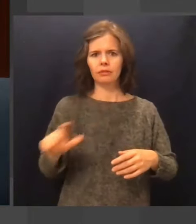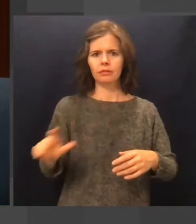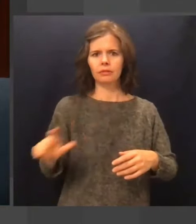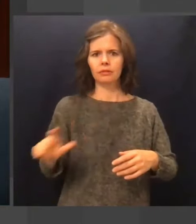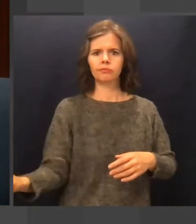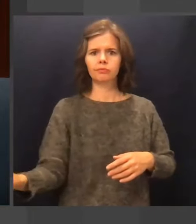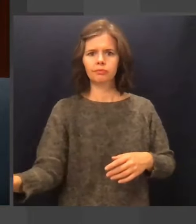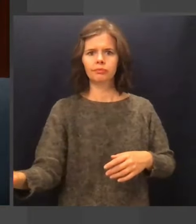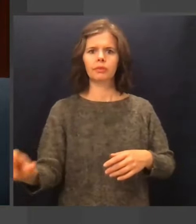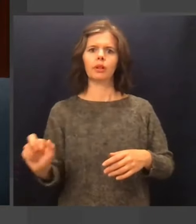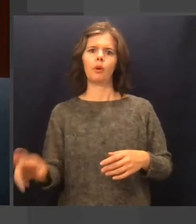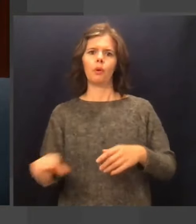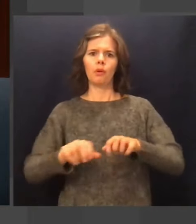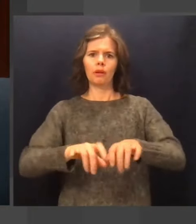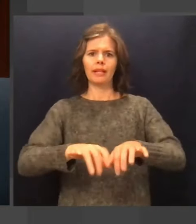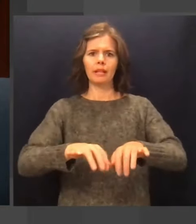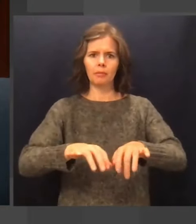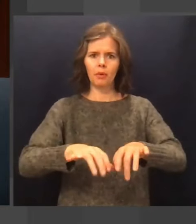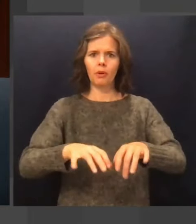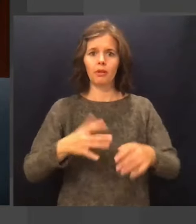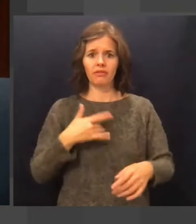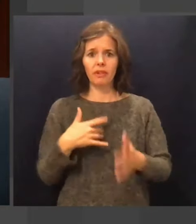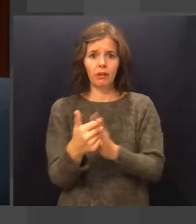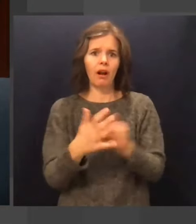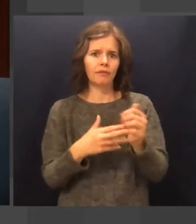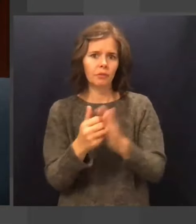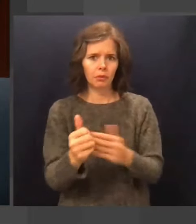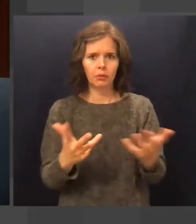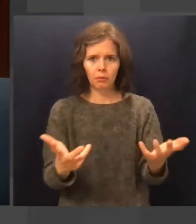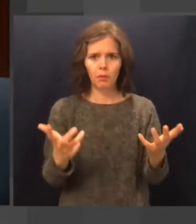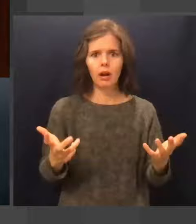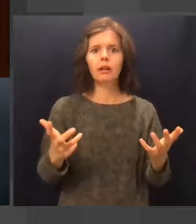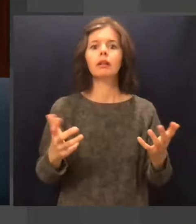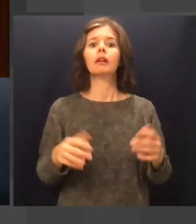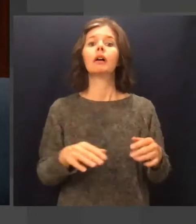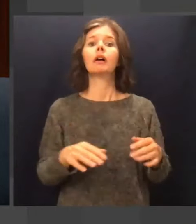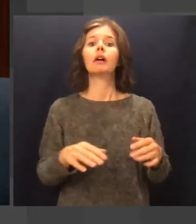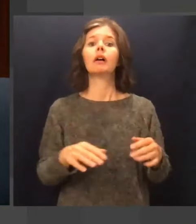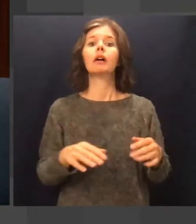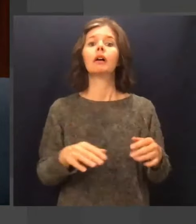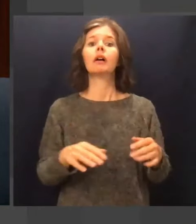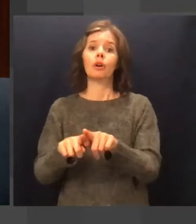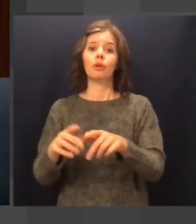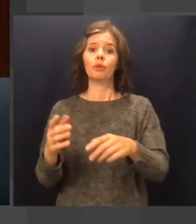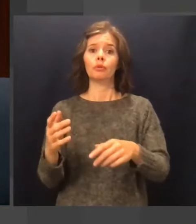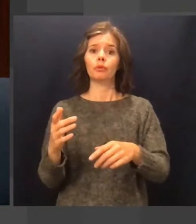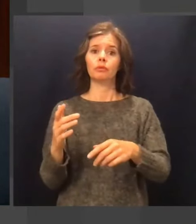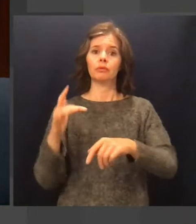AND THE CONTROLLER.